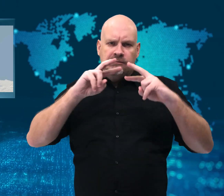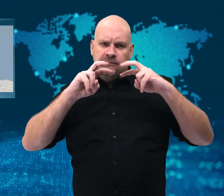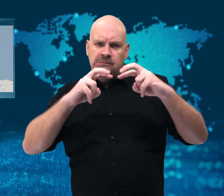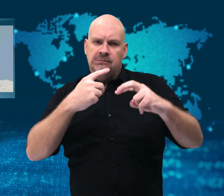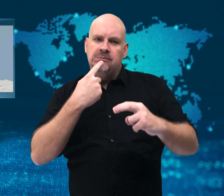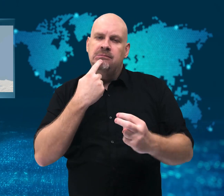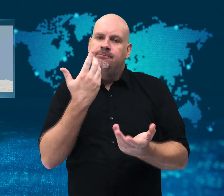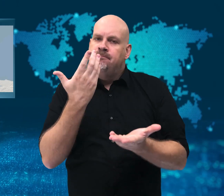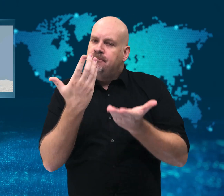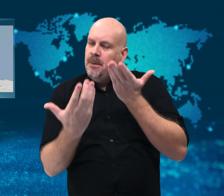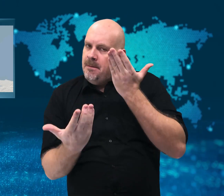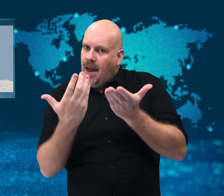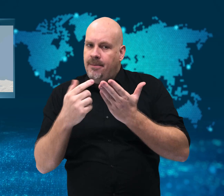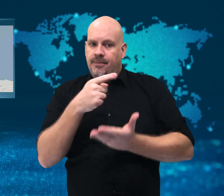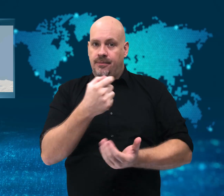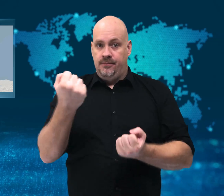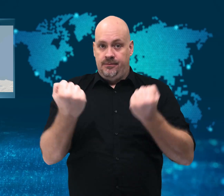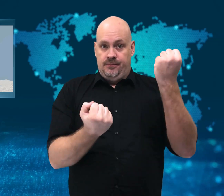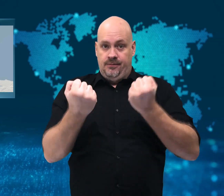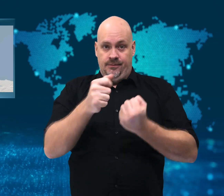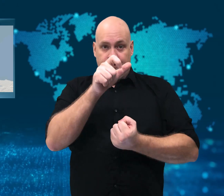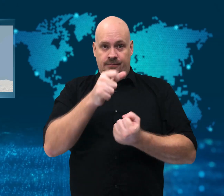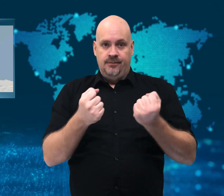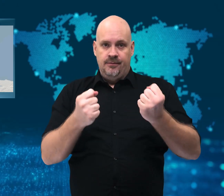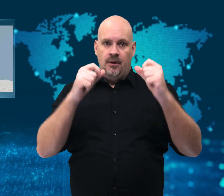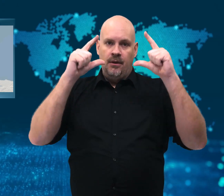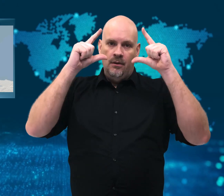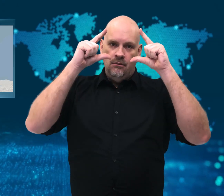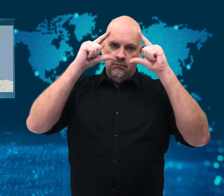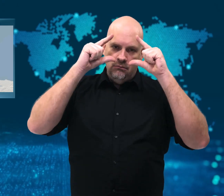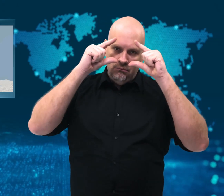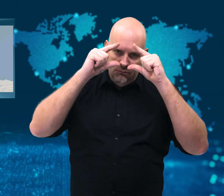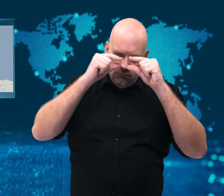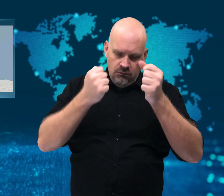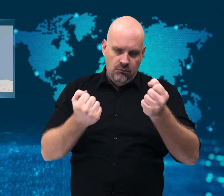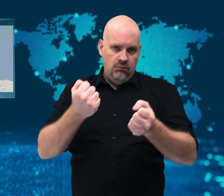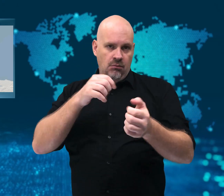causing it to crash and then catch fire.